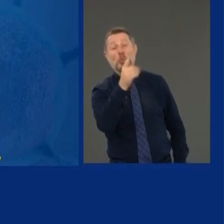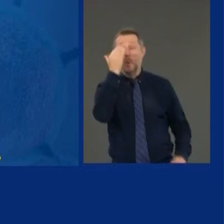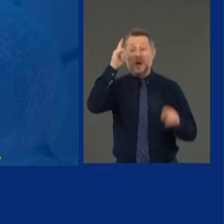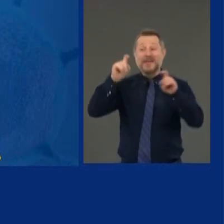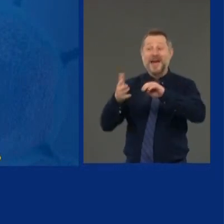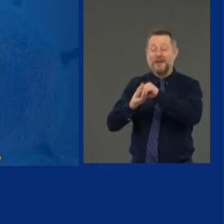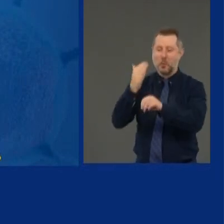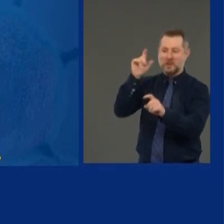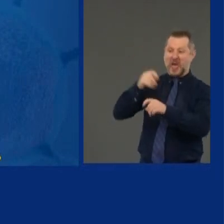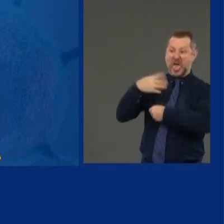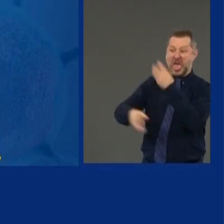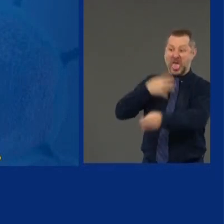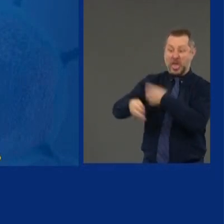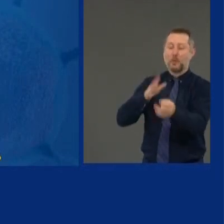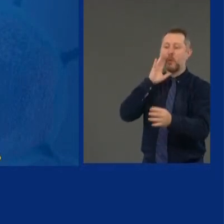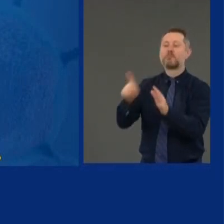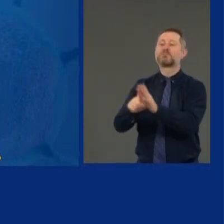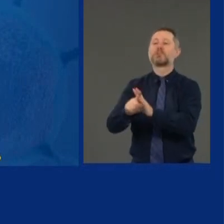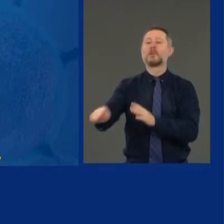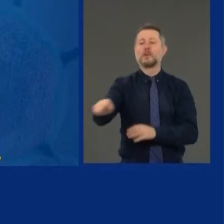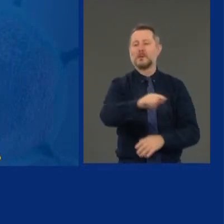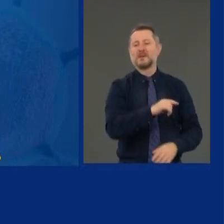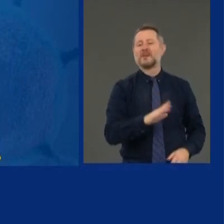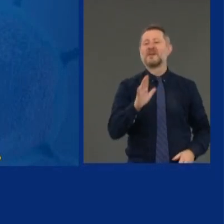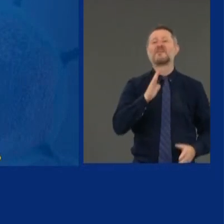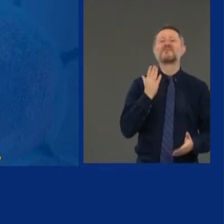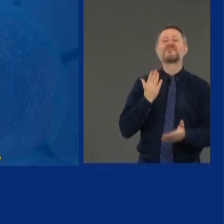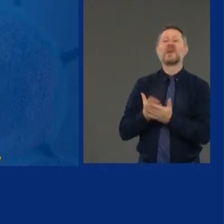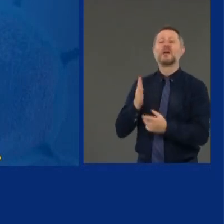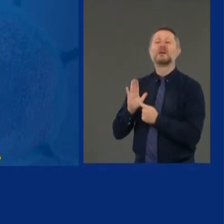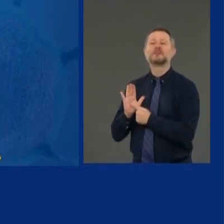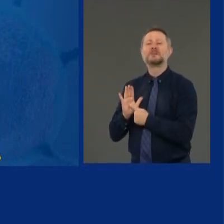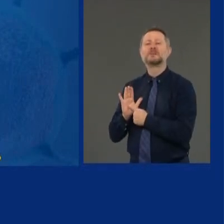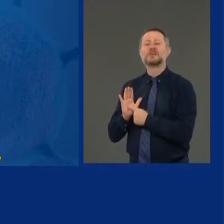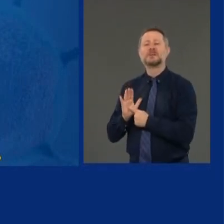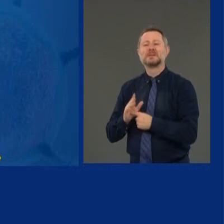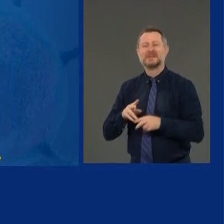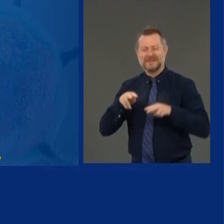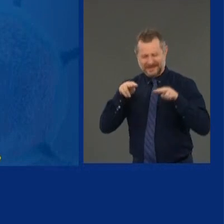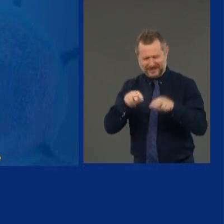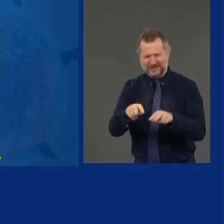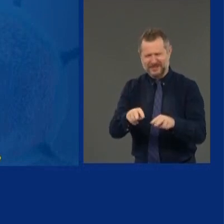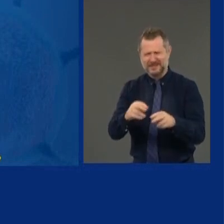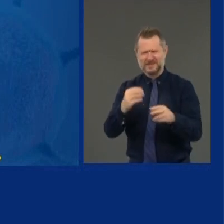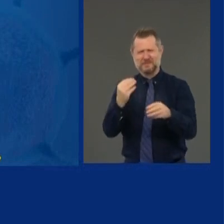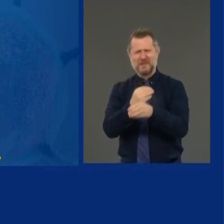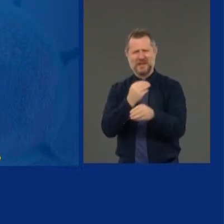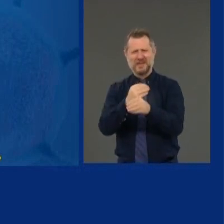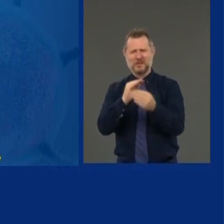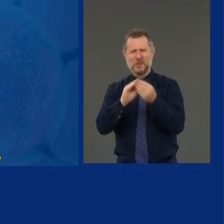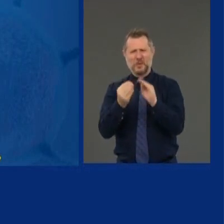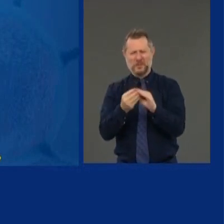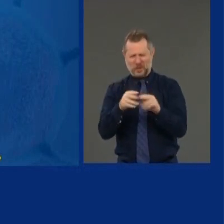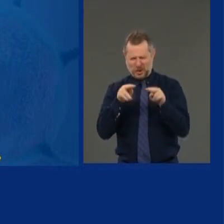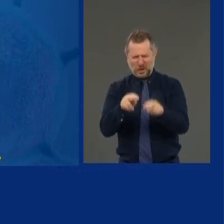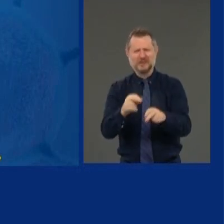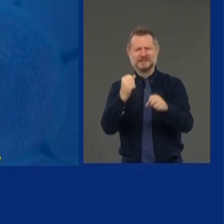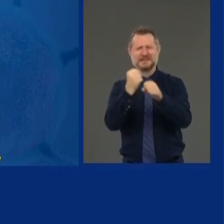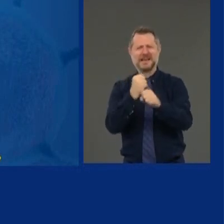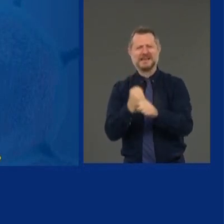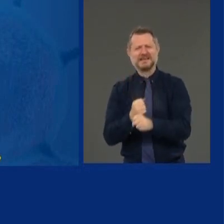THAT'S JUST NOT TRUE.